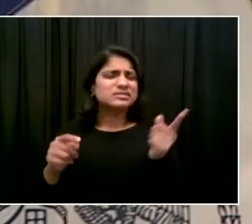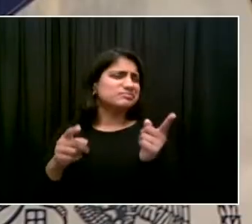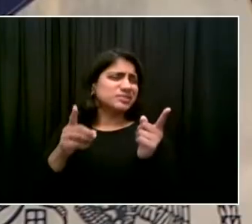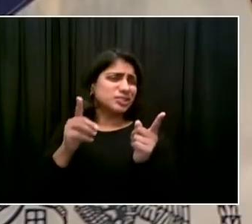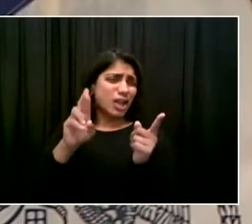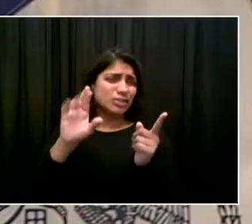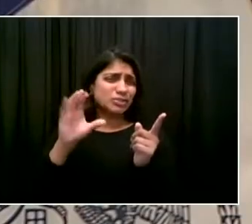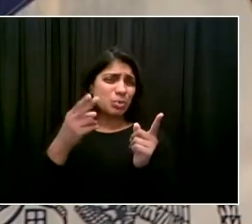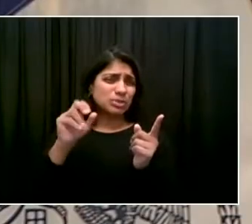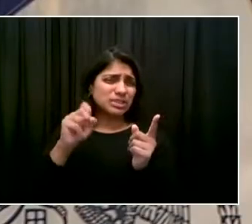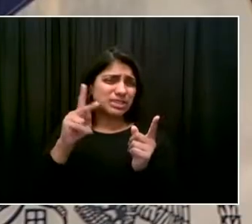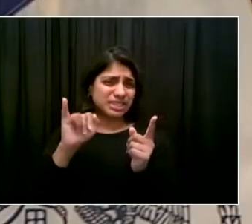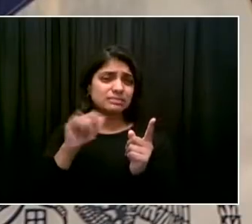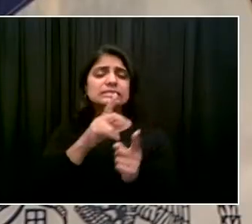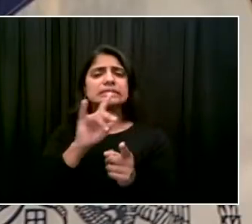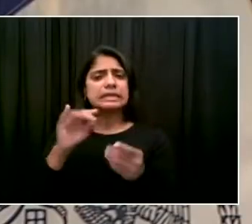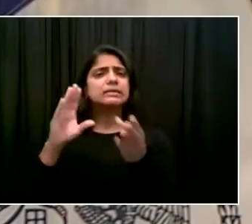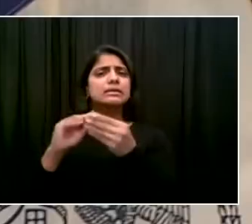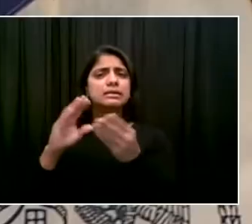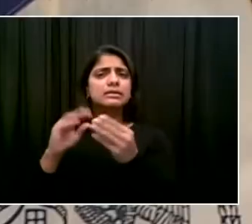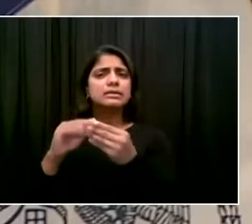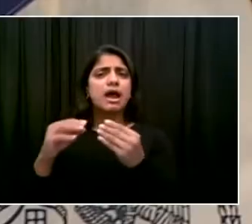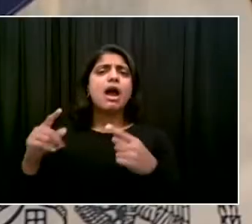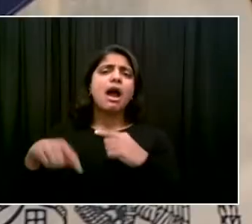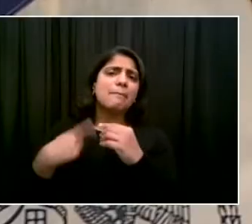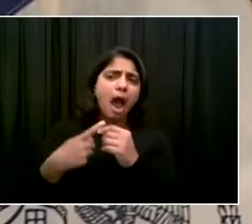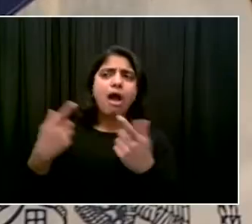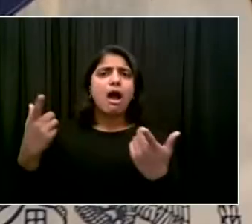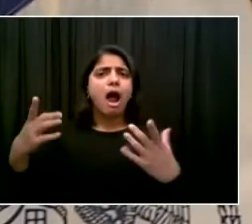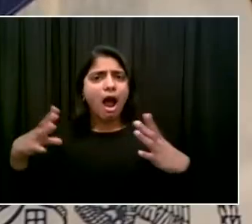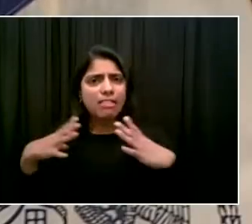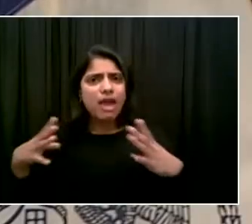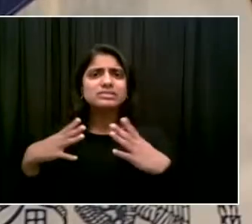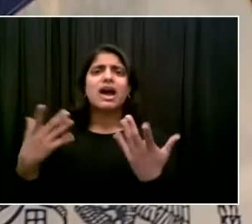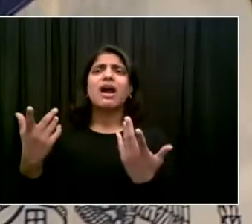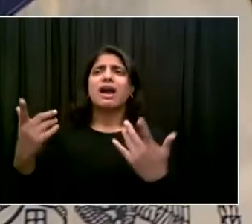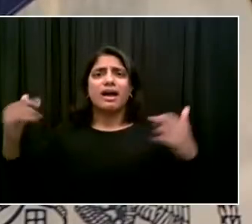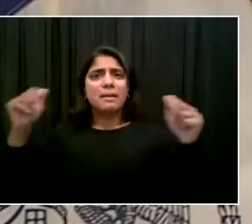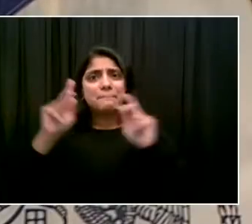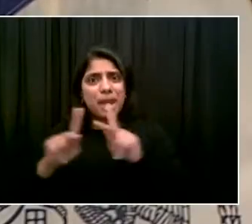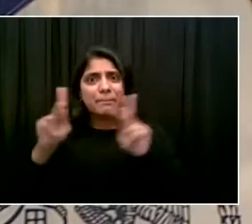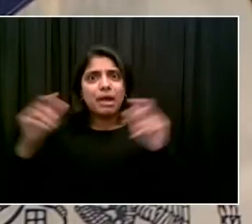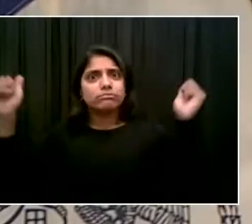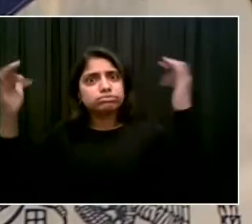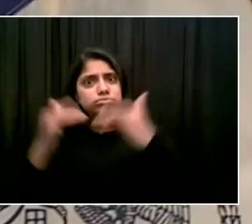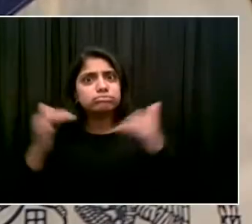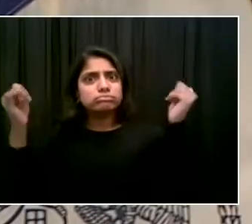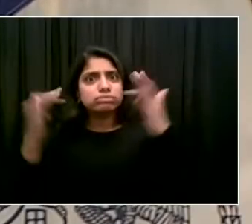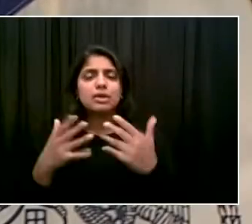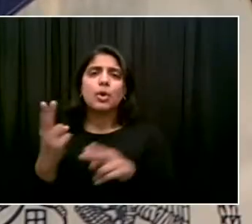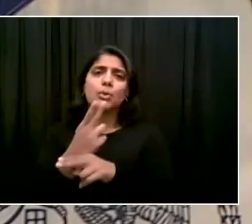GO ABOUT GATHERINGS AND EVERYTHING ELSE STARTING WITH VACCINATIONS AND OBVIOUSLY SMART